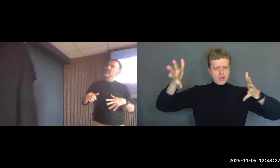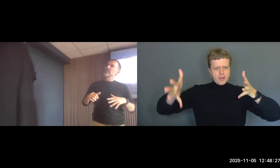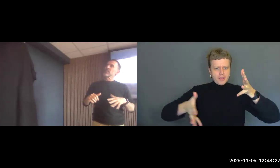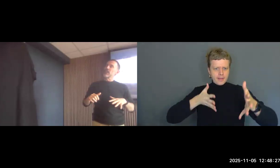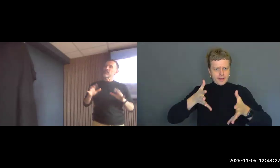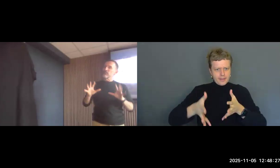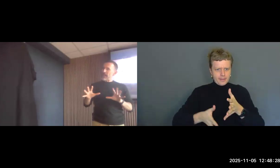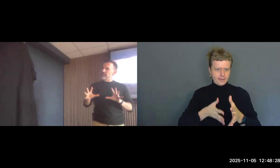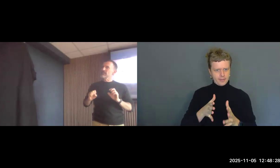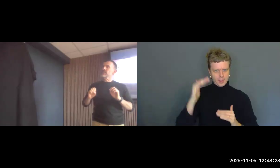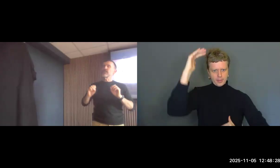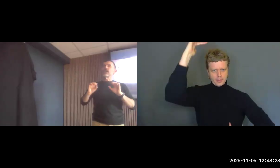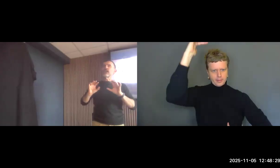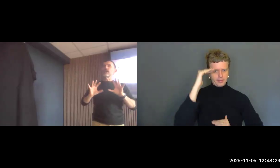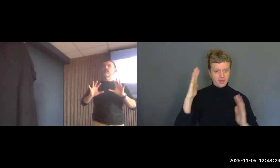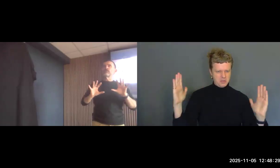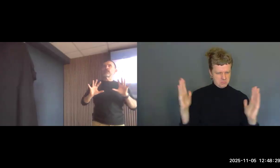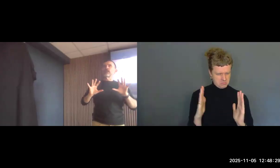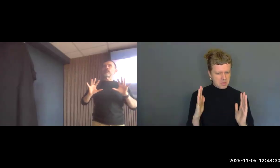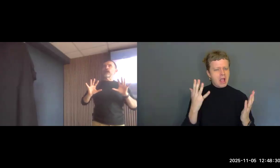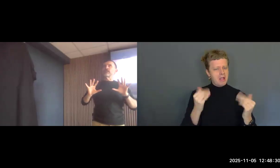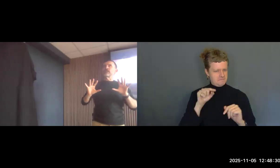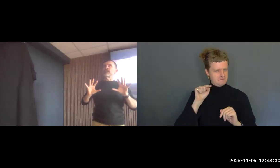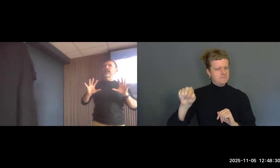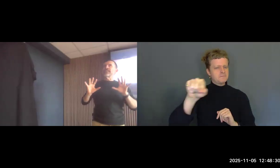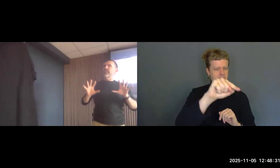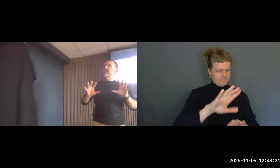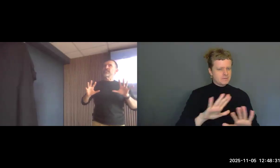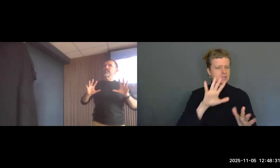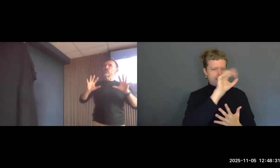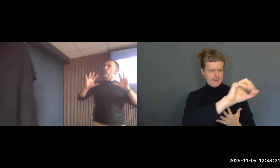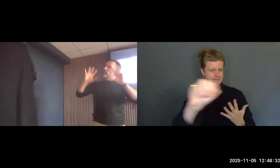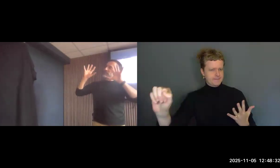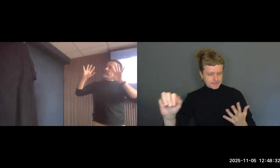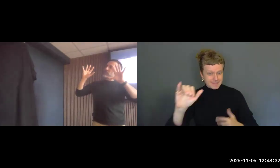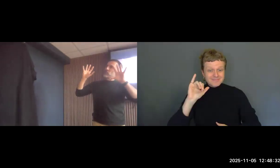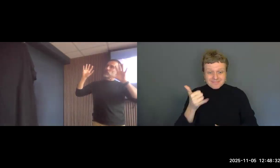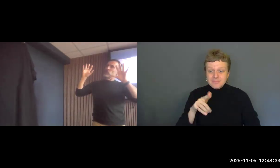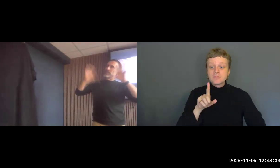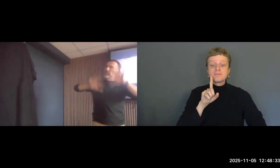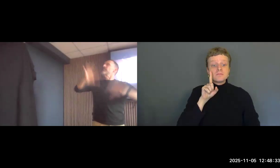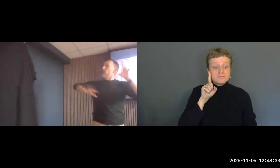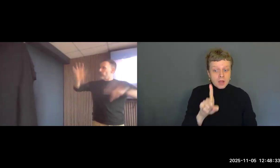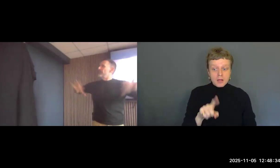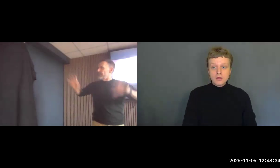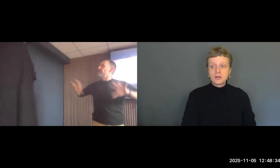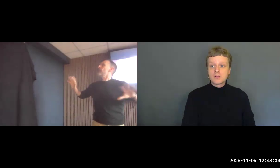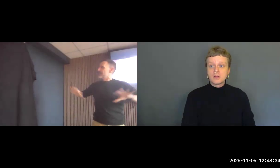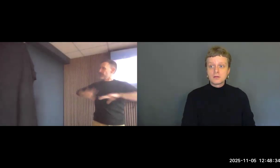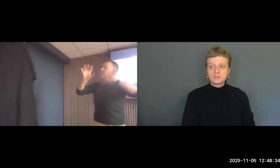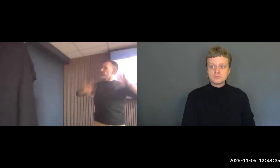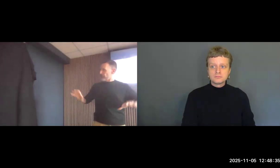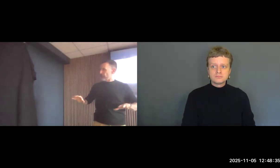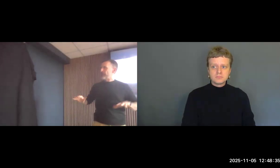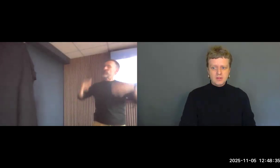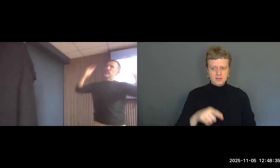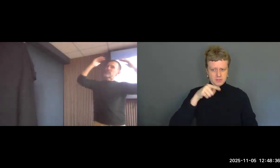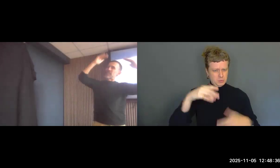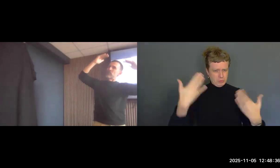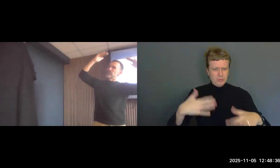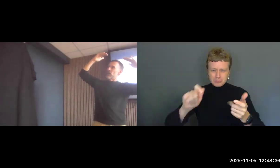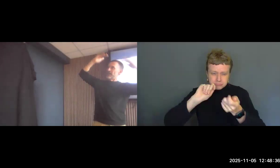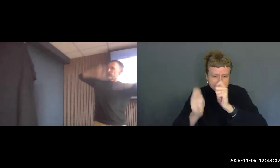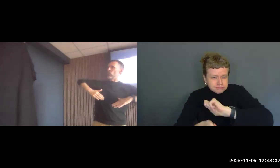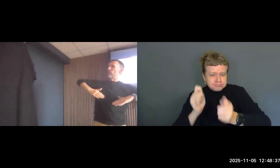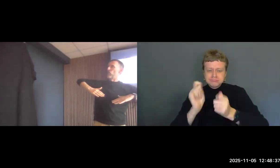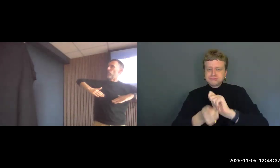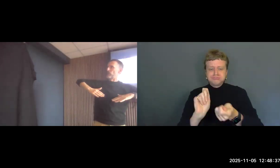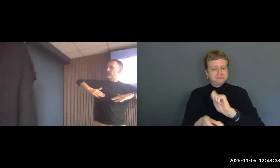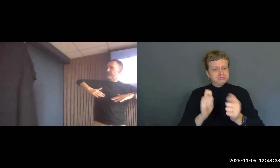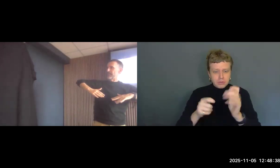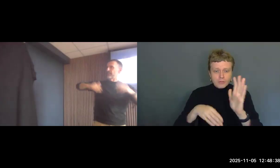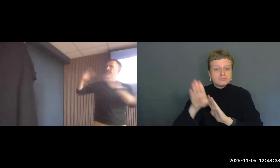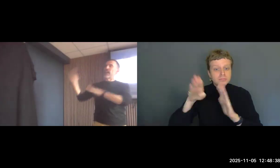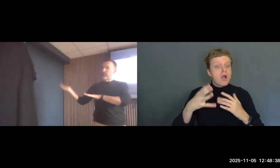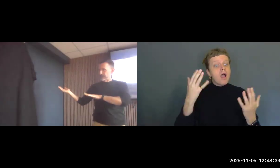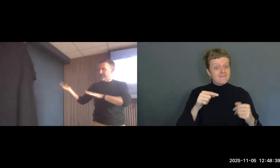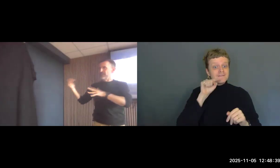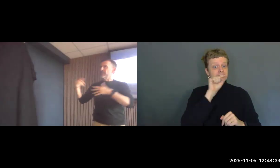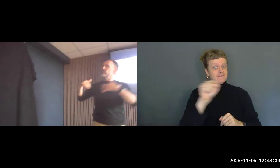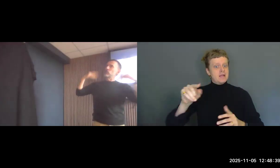kinds of patterns, but, again, it's not we see… this is all in flux, so there's a lot of variation. So some signs drop more to the center than others.